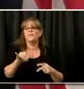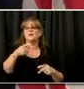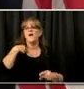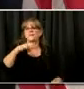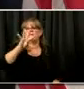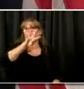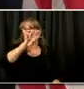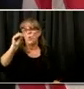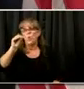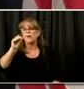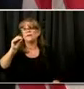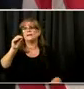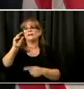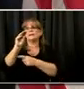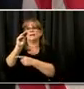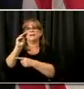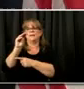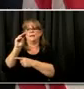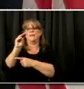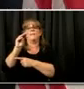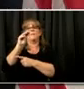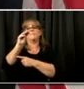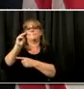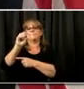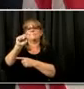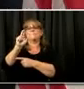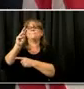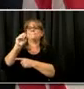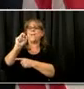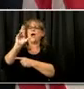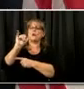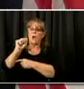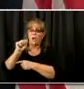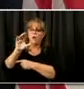from the san luis valley to the front range that are focused on student outreach and engagement